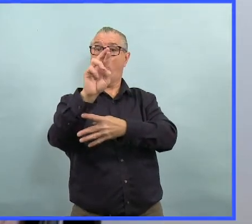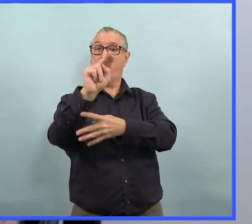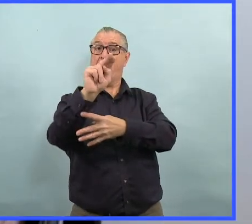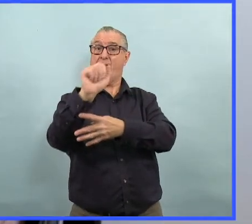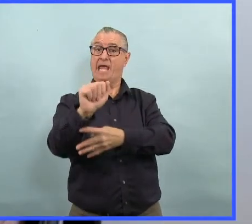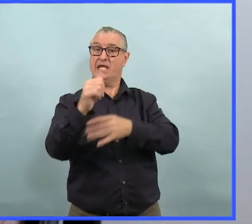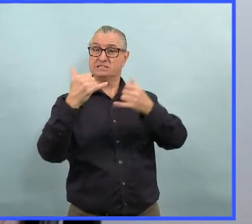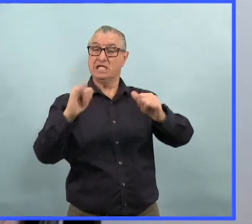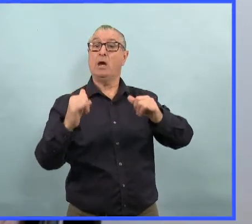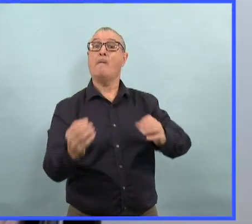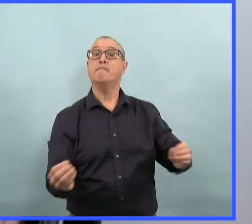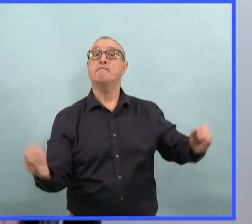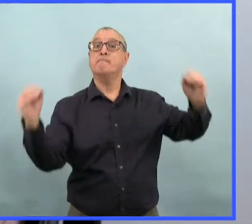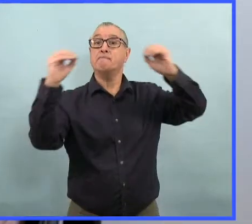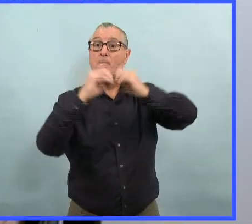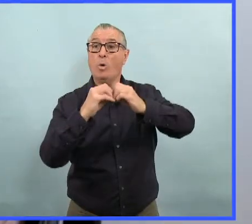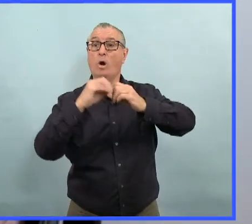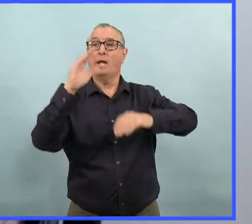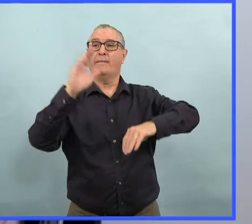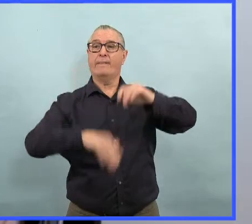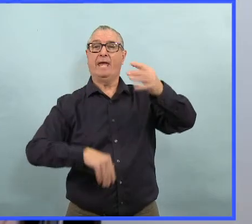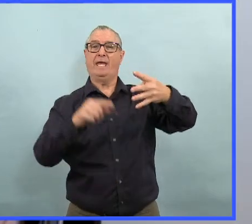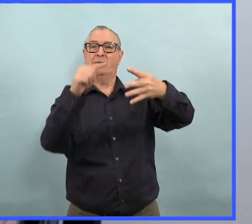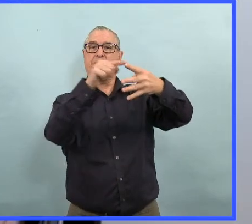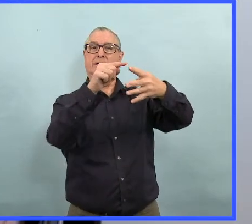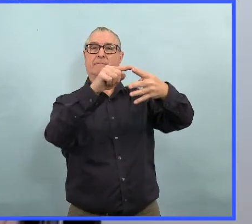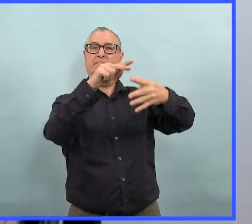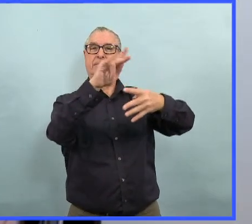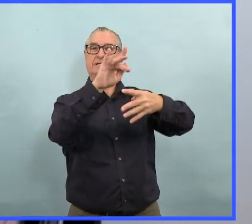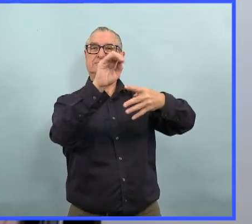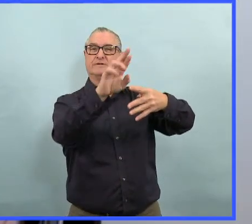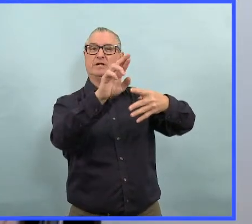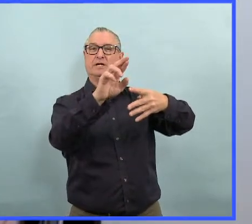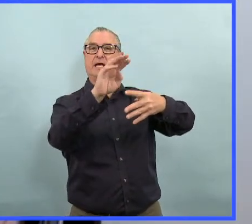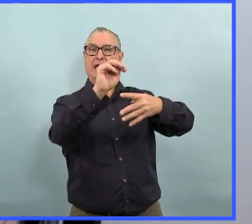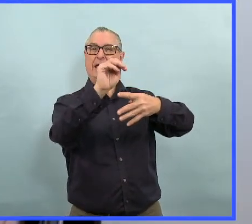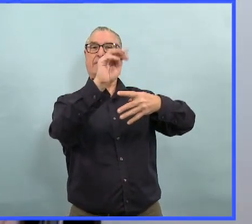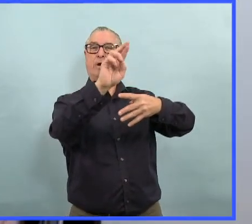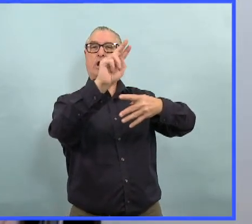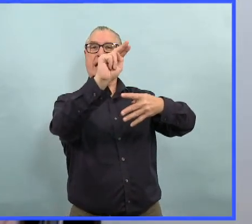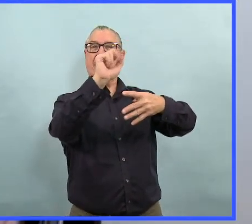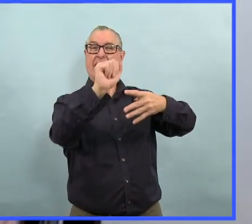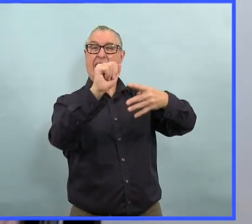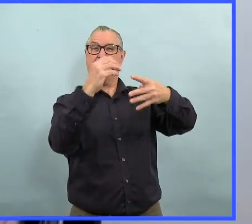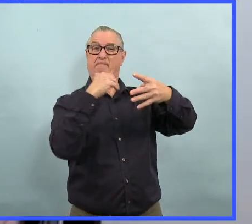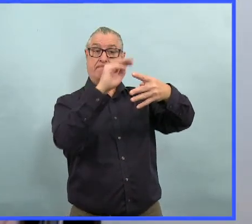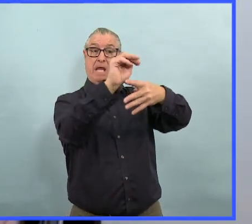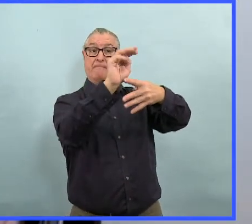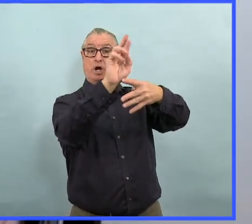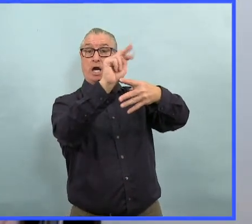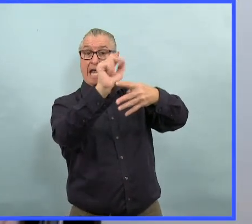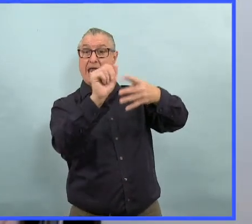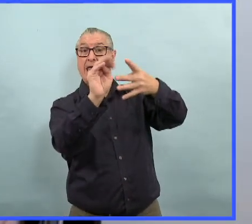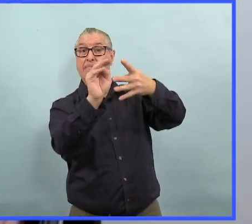dose does but their um their plan with that was that it would still provide that robust immune